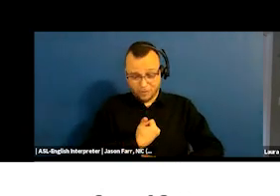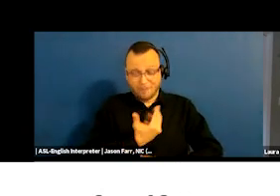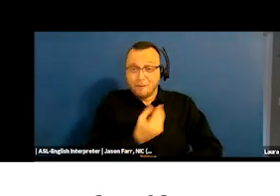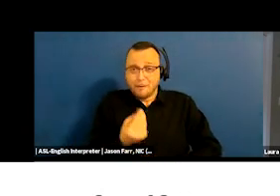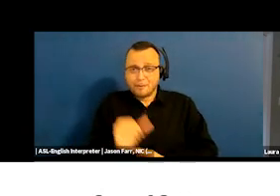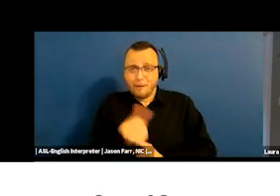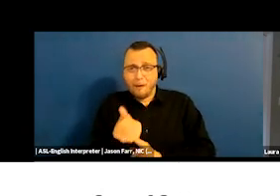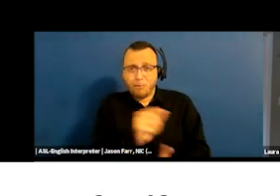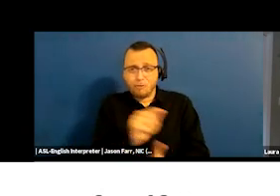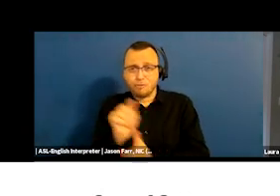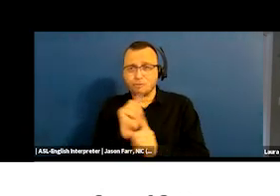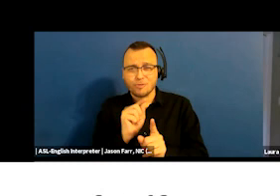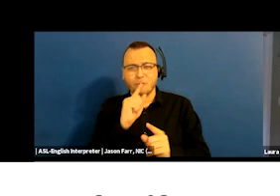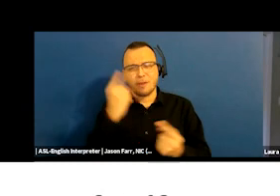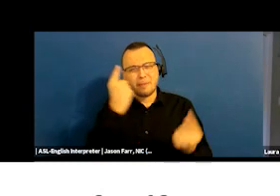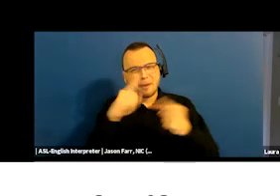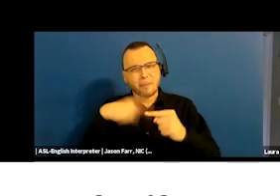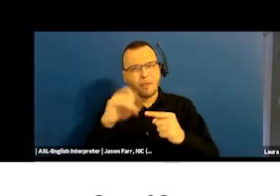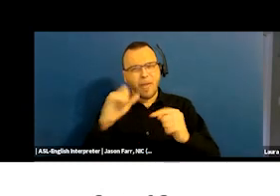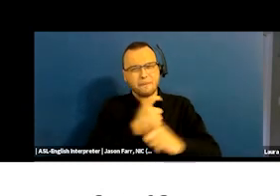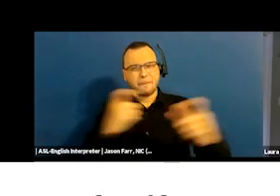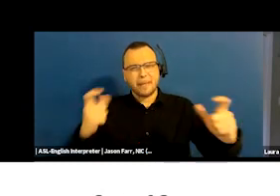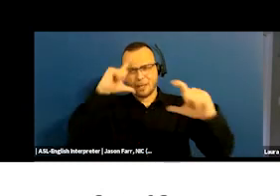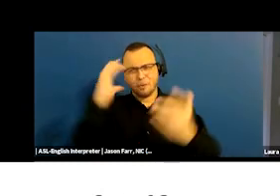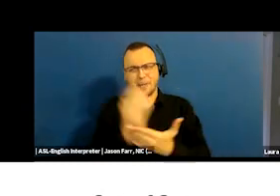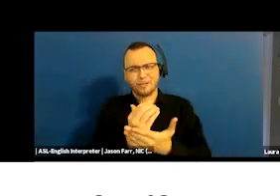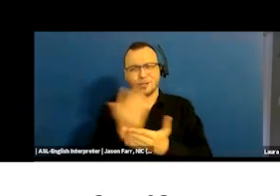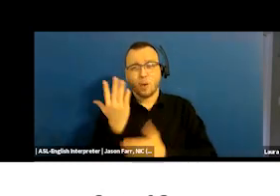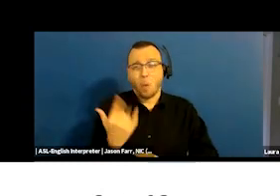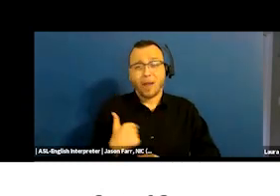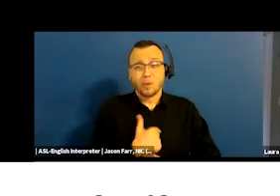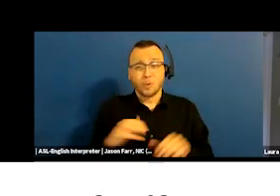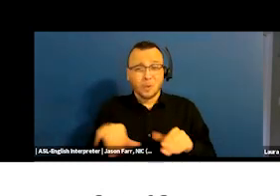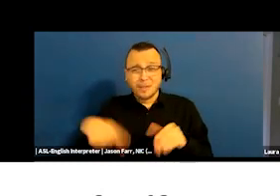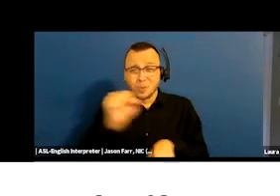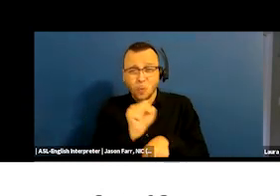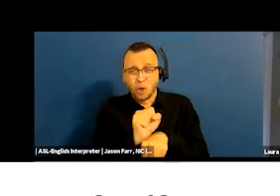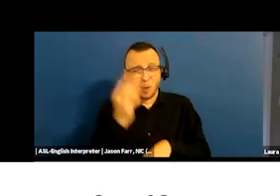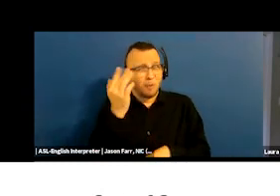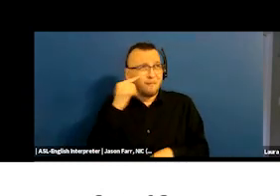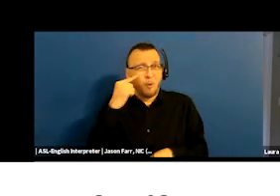when we're helping others often and it gets to be really strenuous or stressful. And that connection,